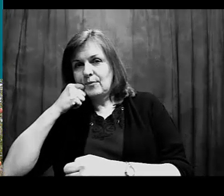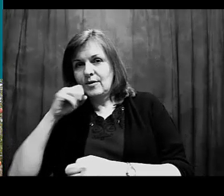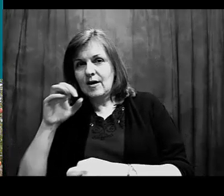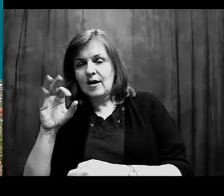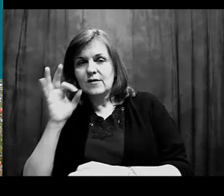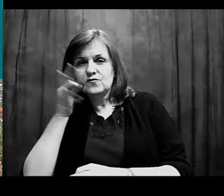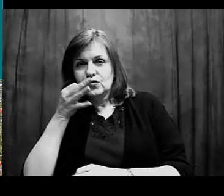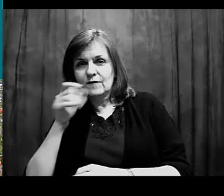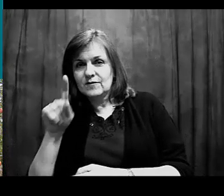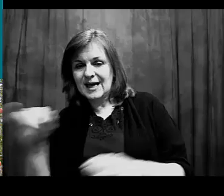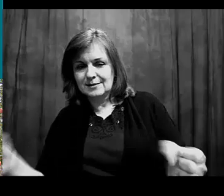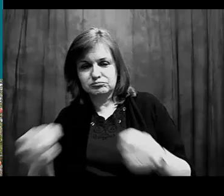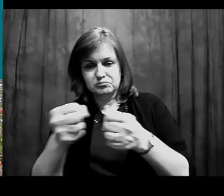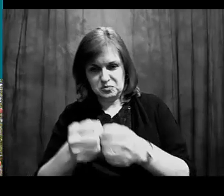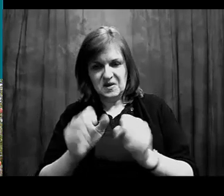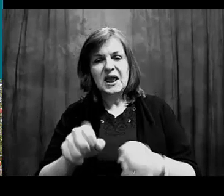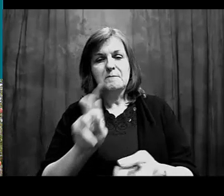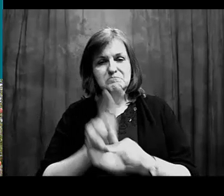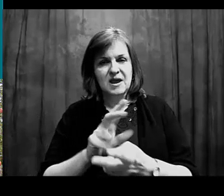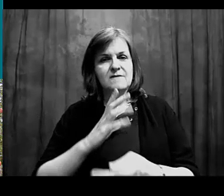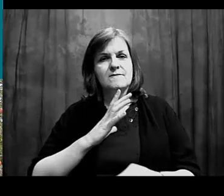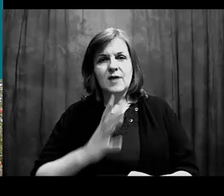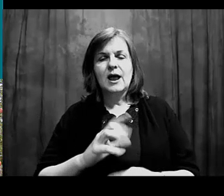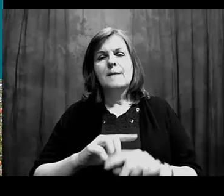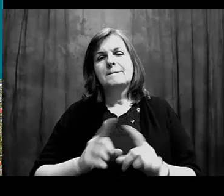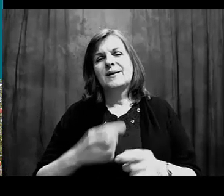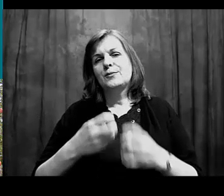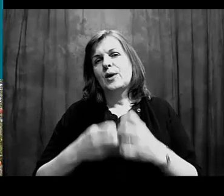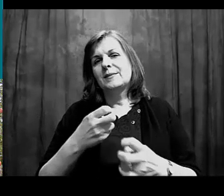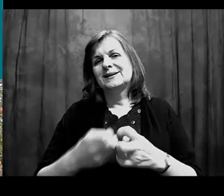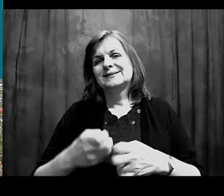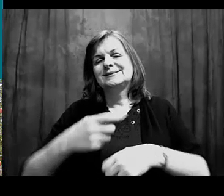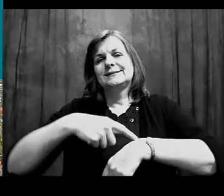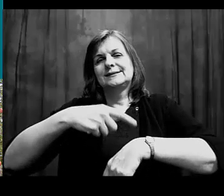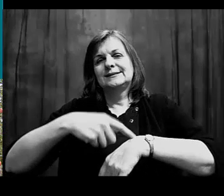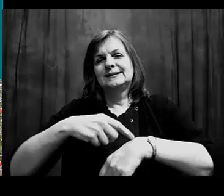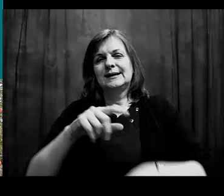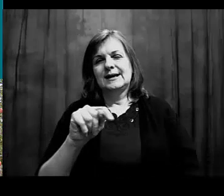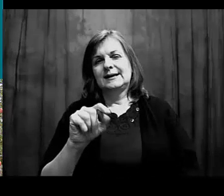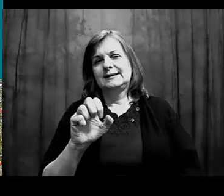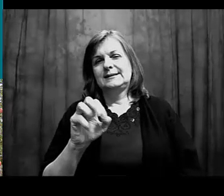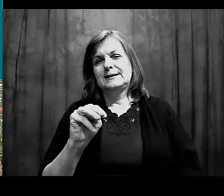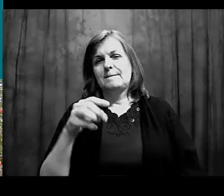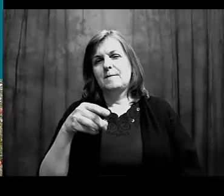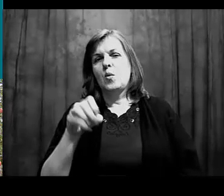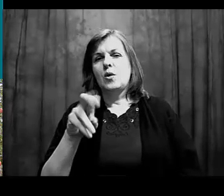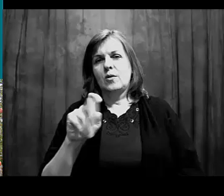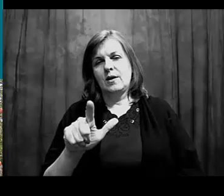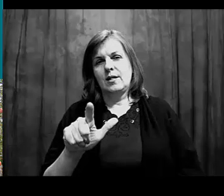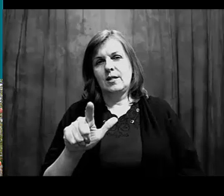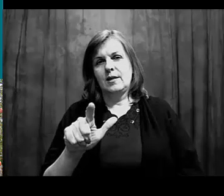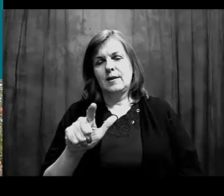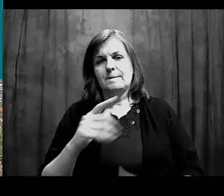you can mate a hawthorne fly to an apple fruit fly and they will mate just fine -- the problem is